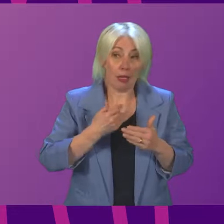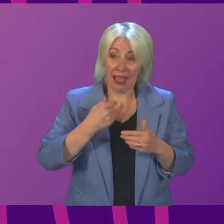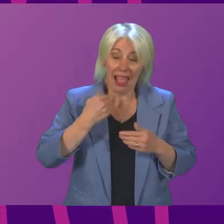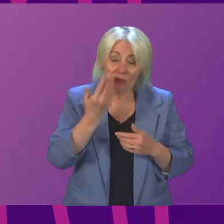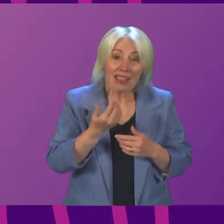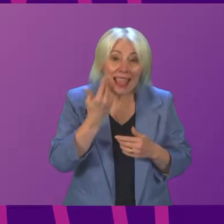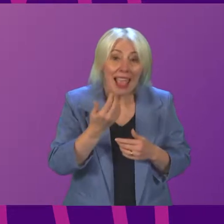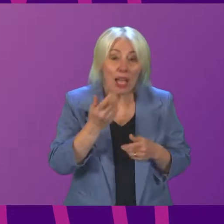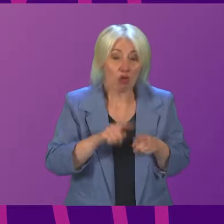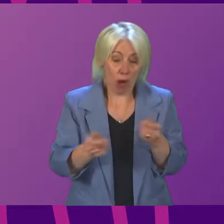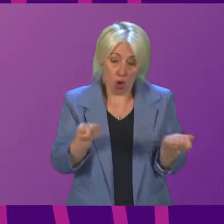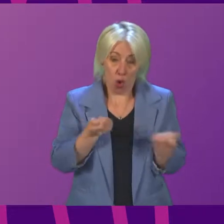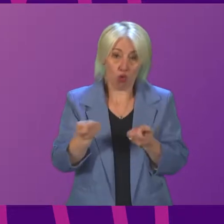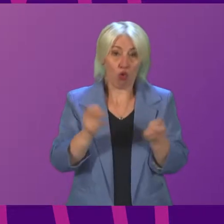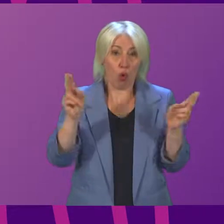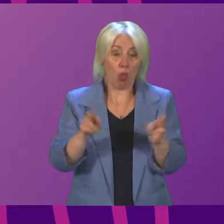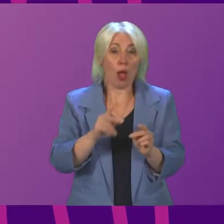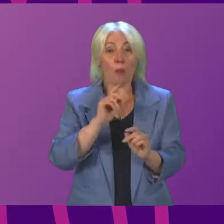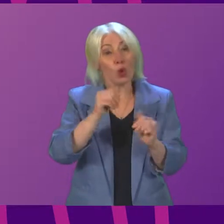would be helpful if we could get support from Ms Baillie for some of our initiatives,